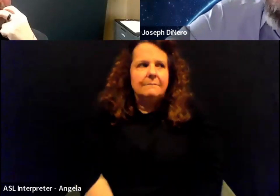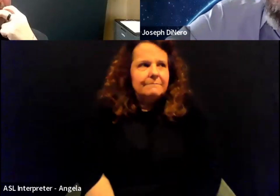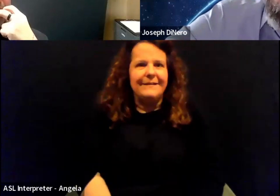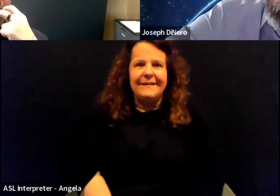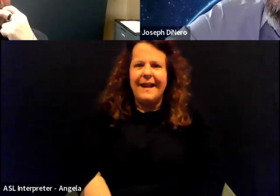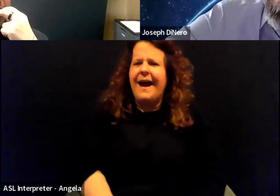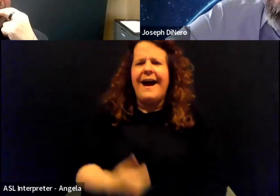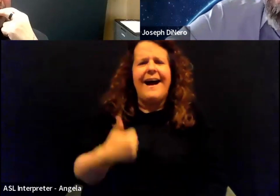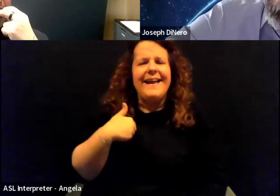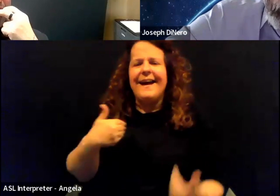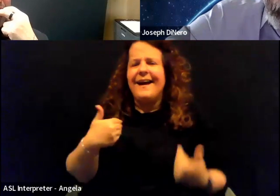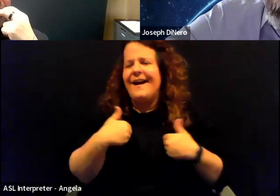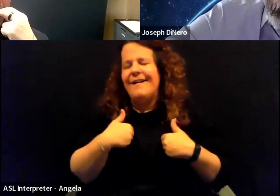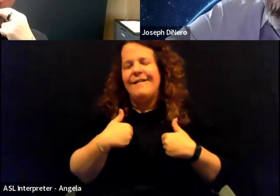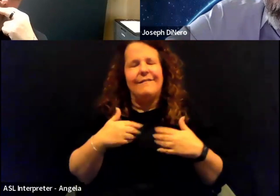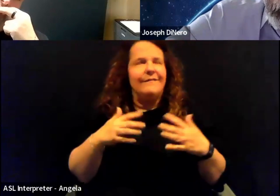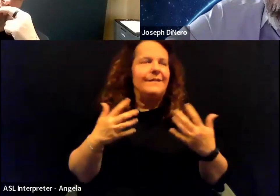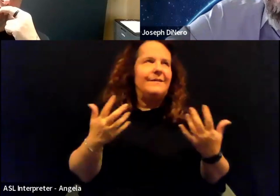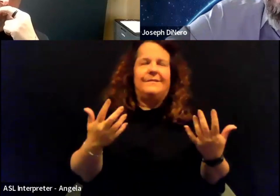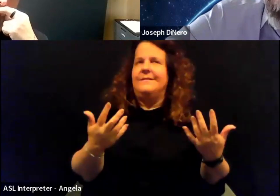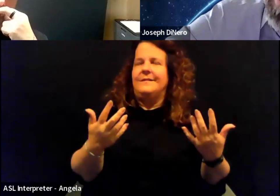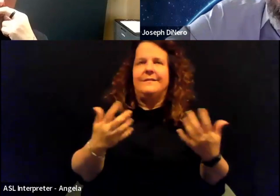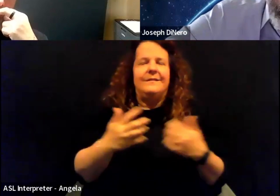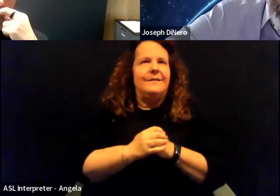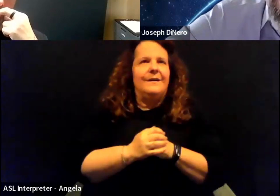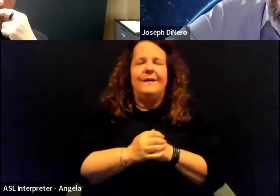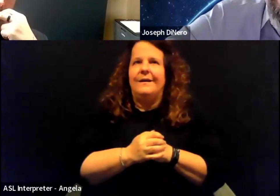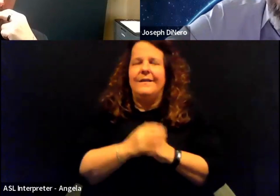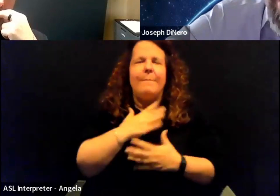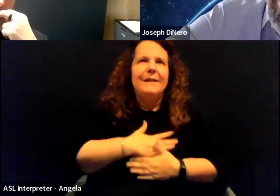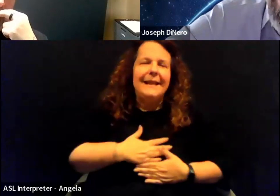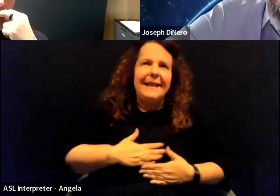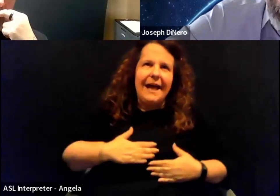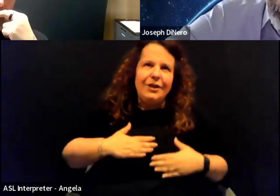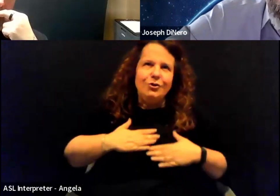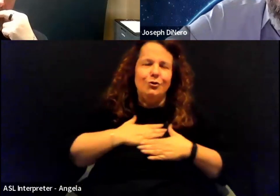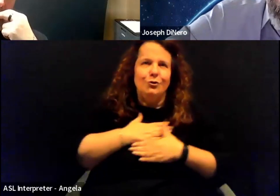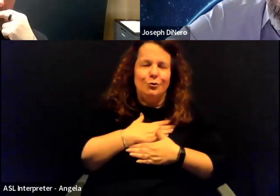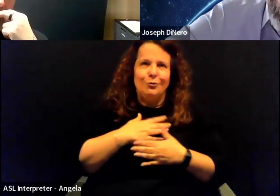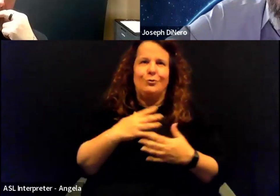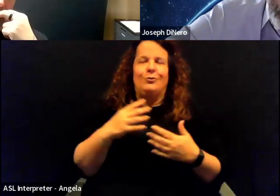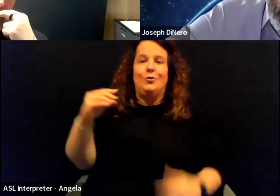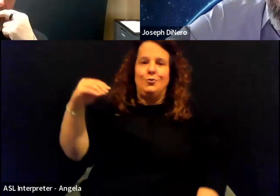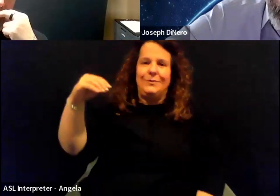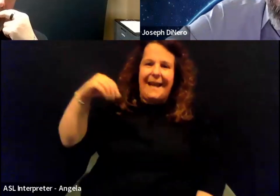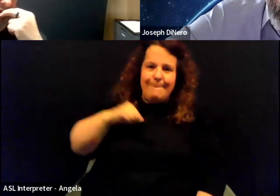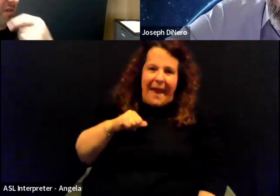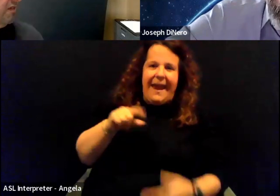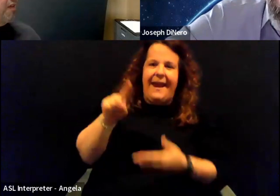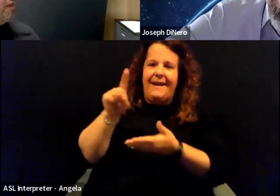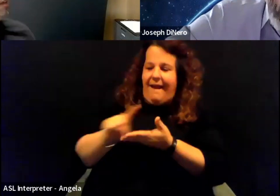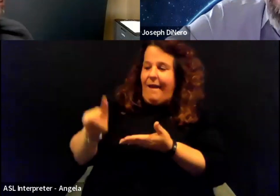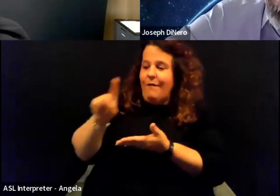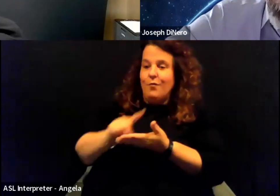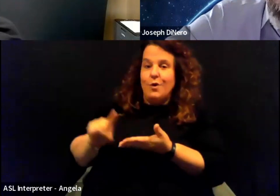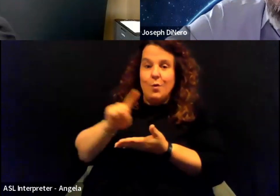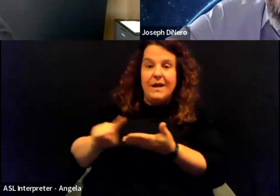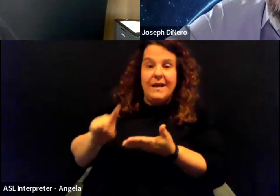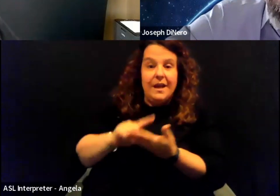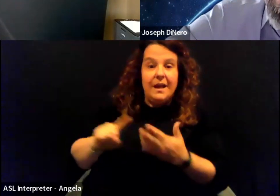wonderful, pleasure of, I get paid every week. And I make a difference every